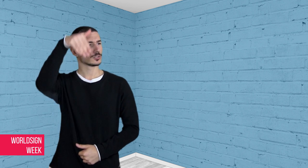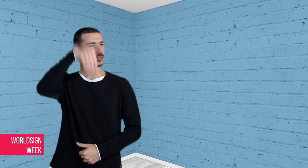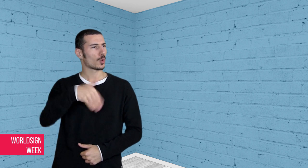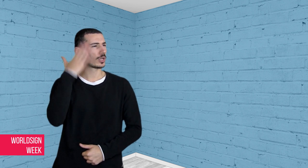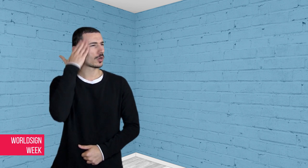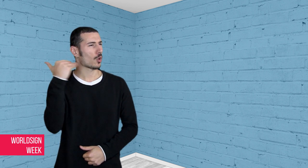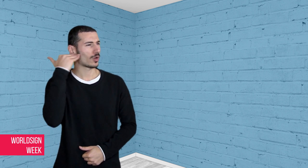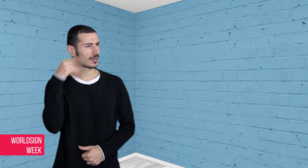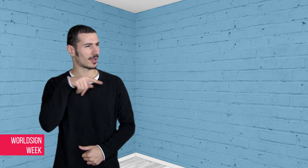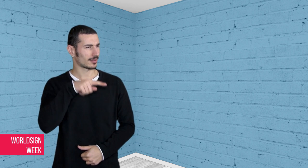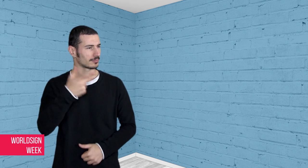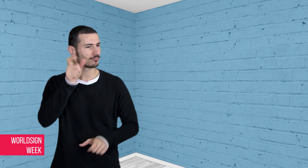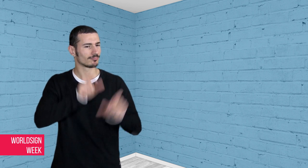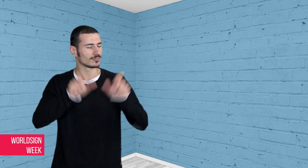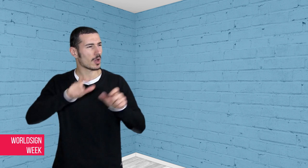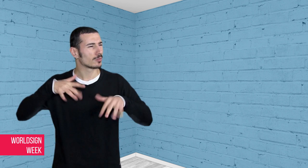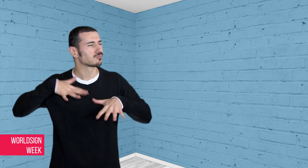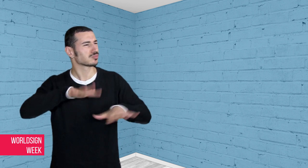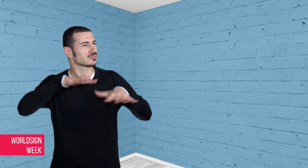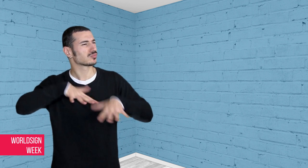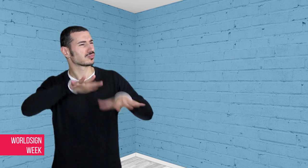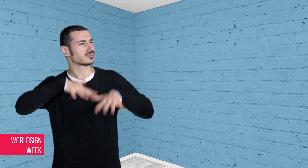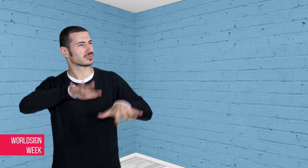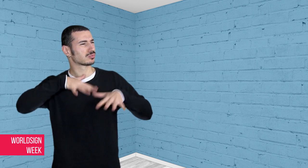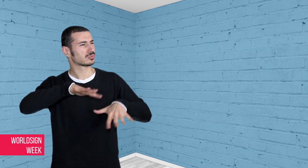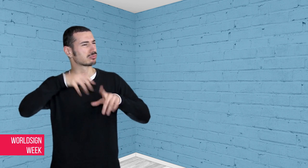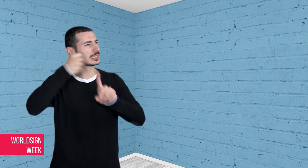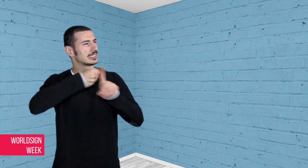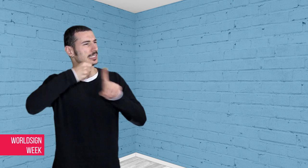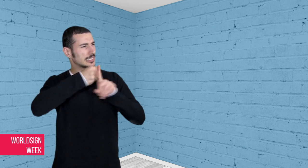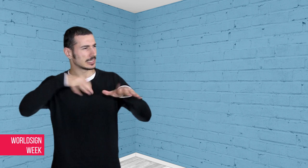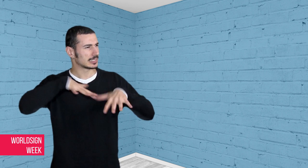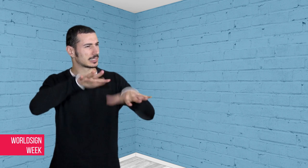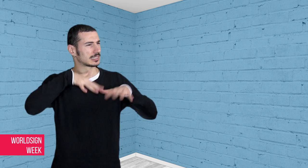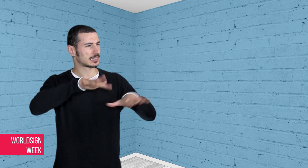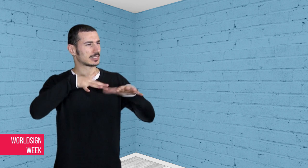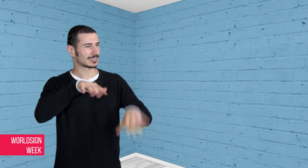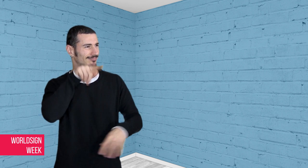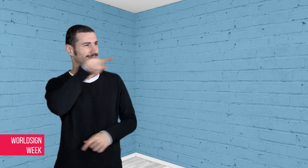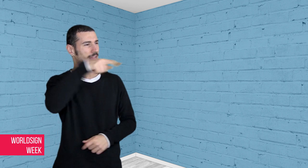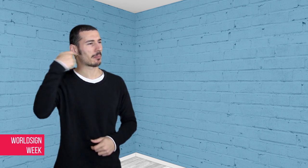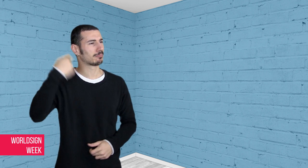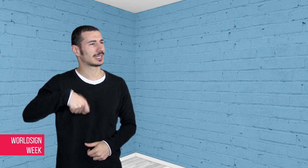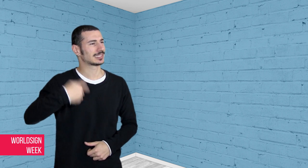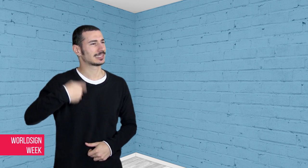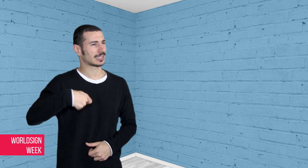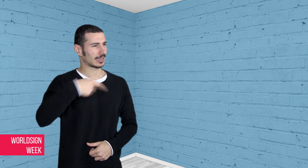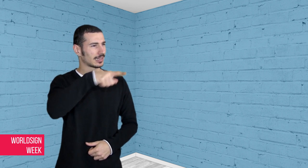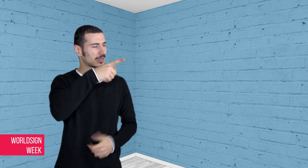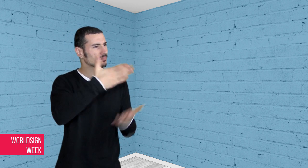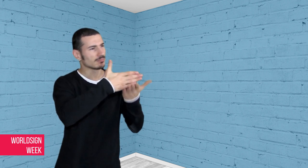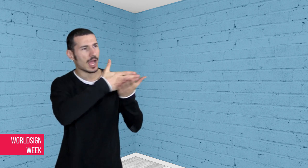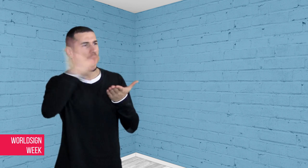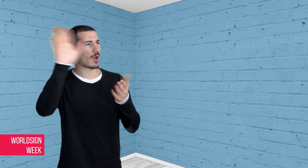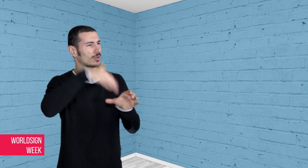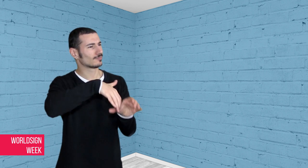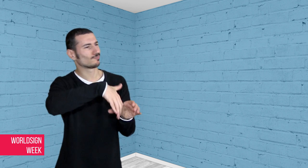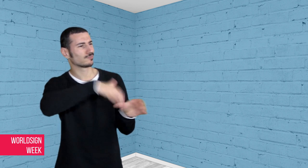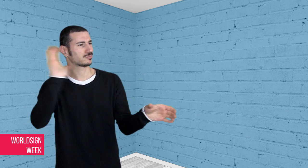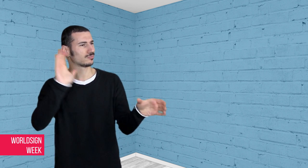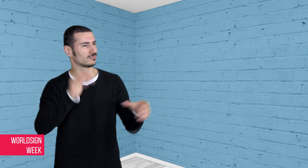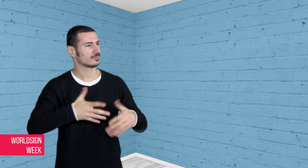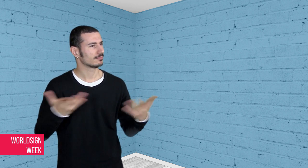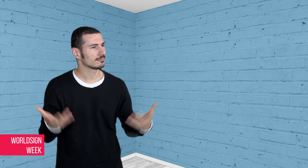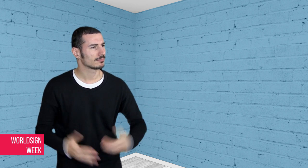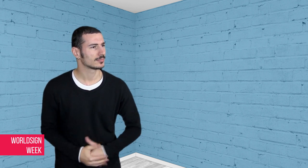Pressure are mounting on South Korean president Park Geun-hye to step down.